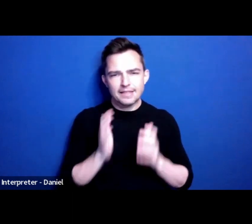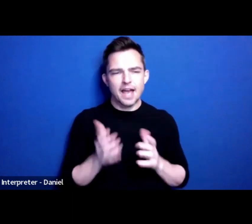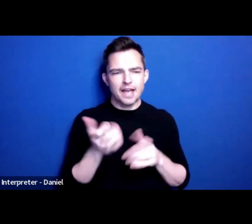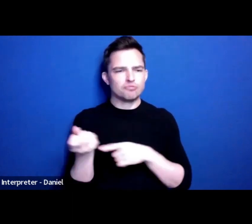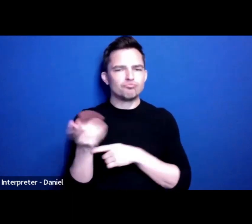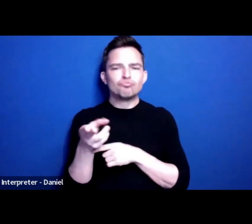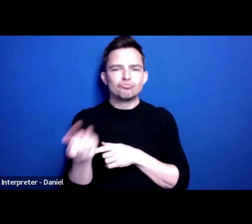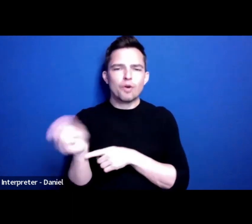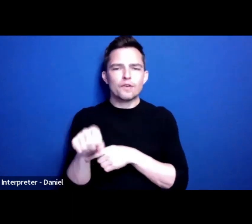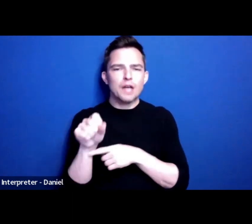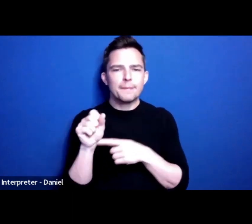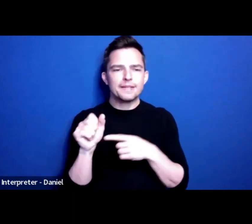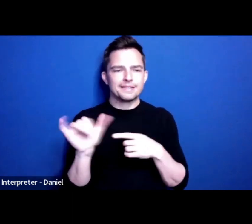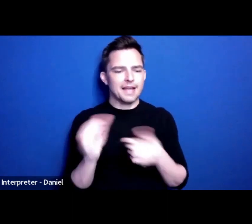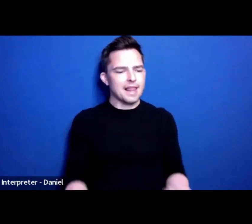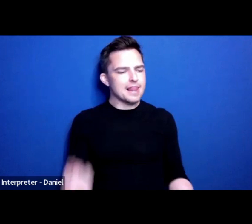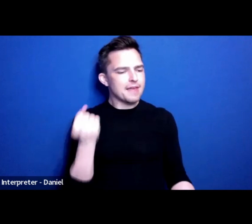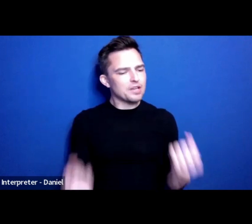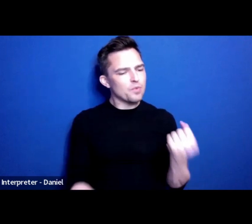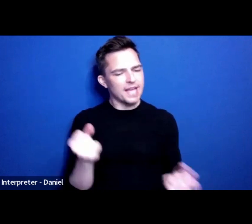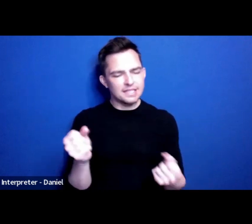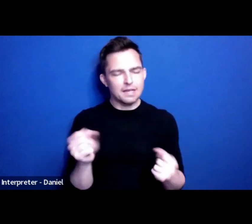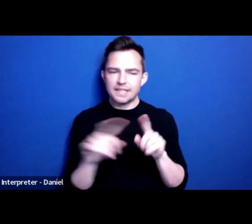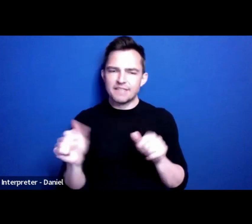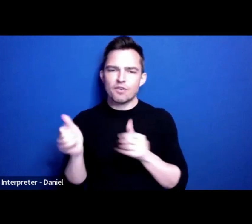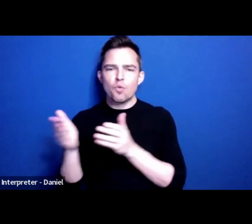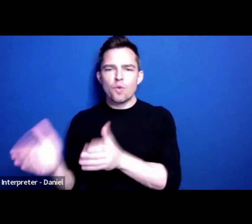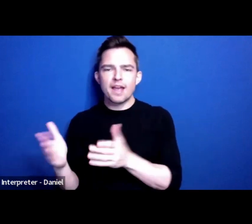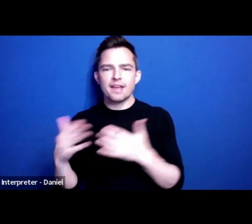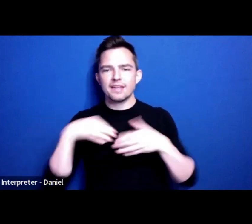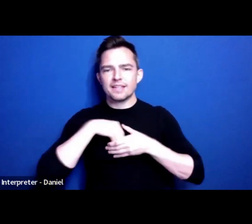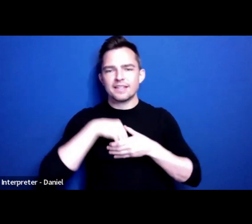weights in a different way. But then it never, it never worked out that way. You know, I've